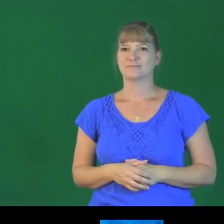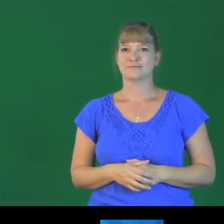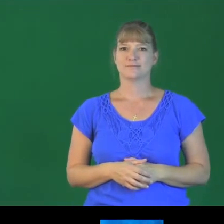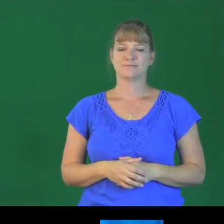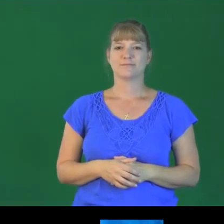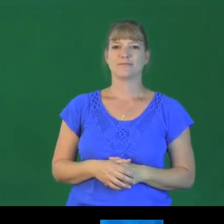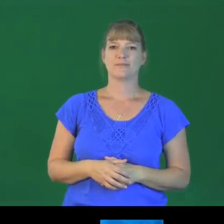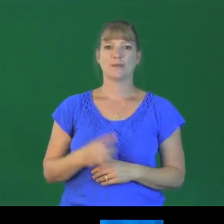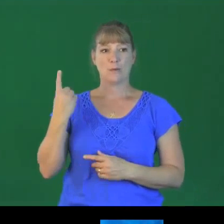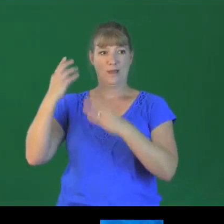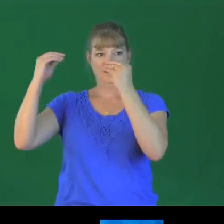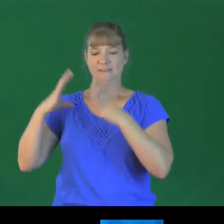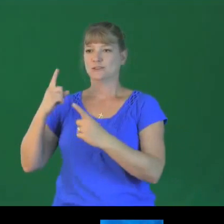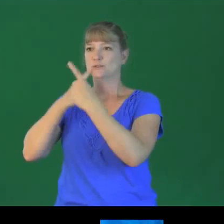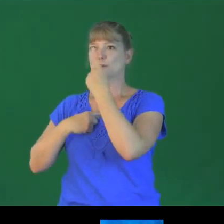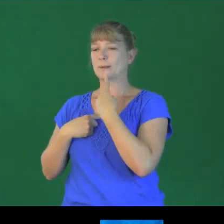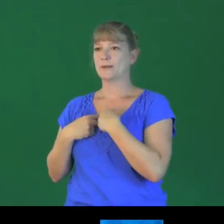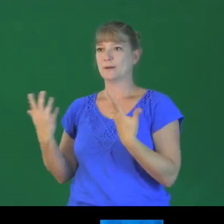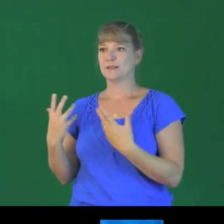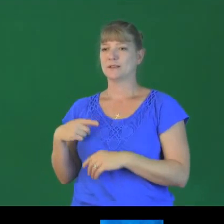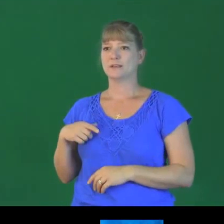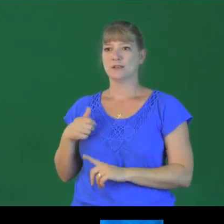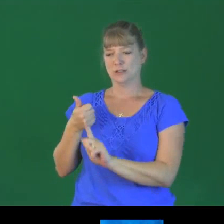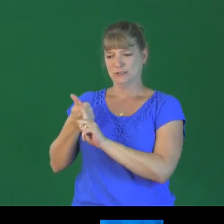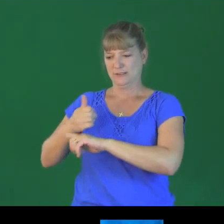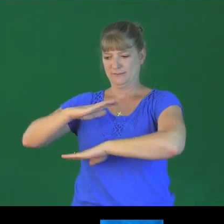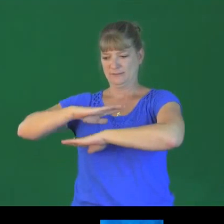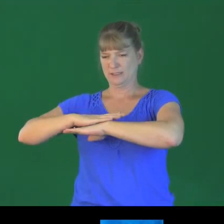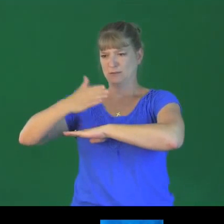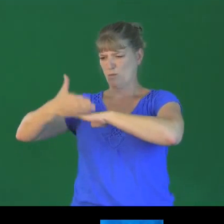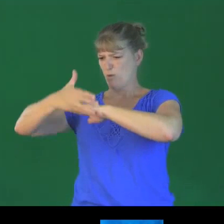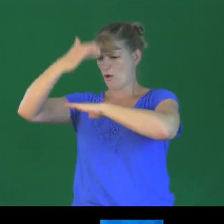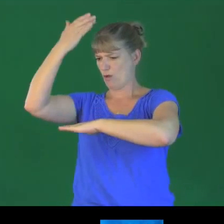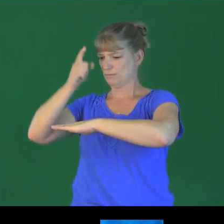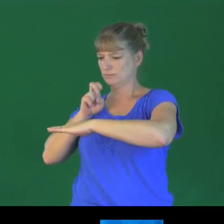One teacher told me that she had her desk facing a wall, and when people would enter the room